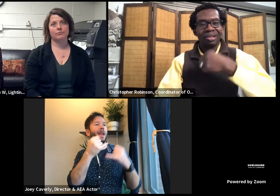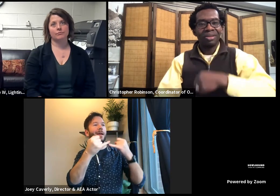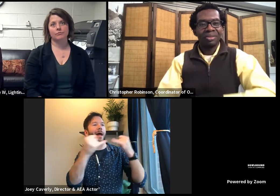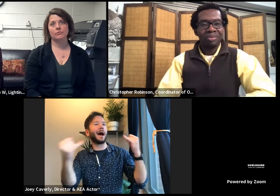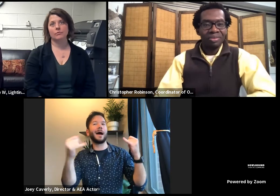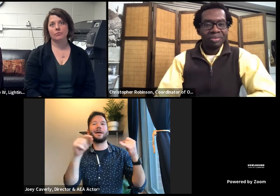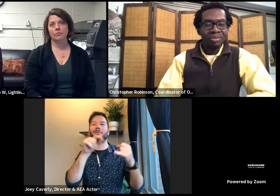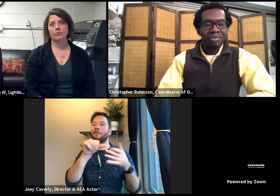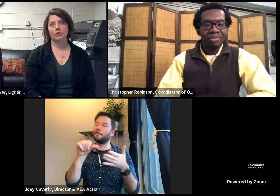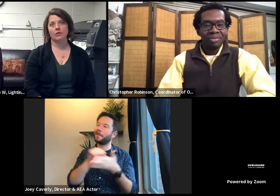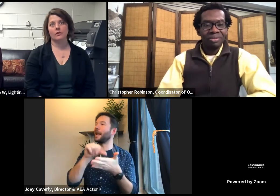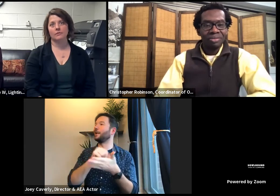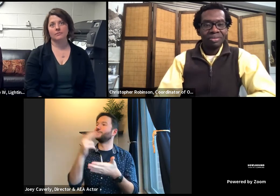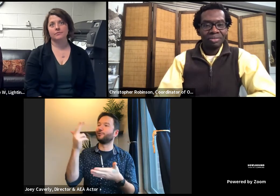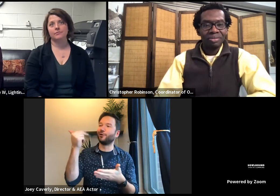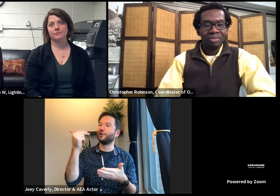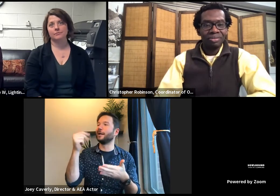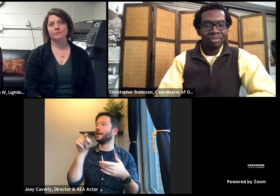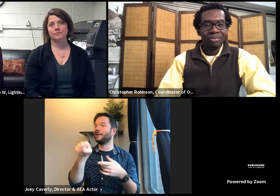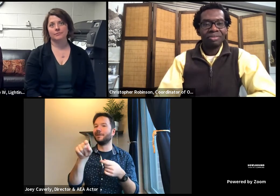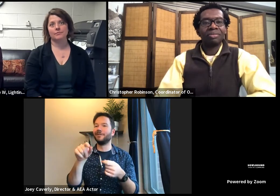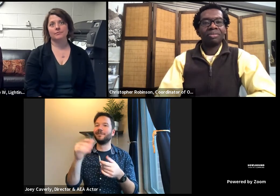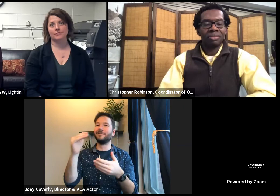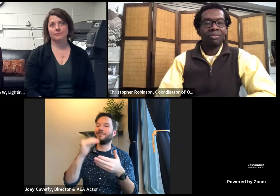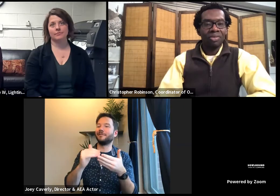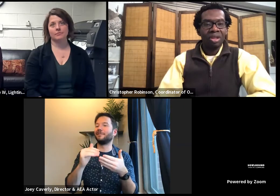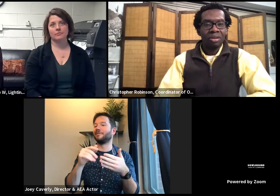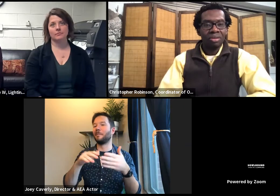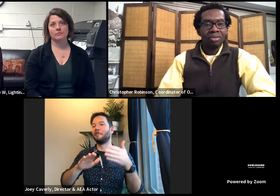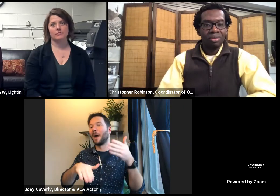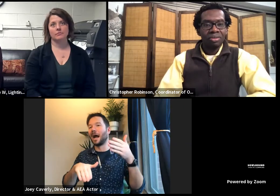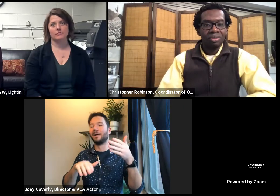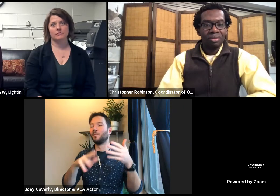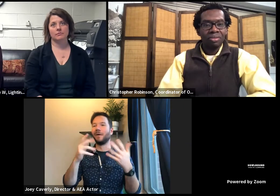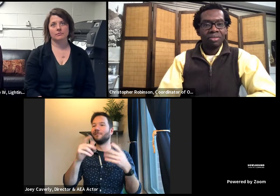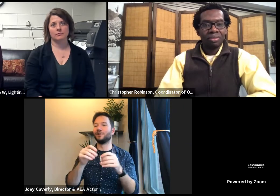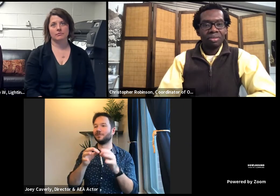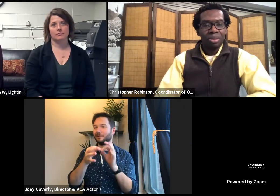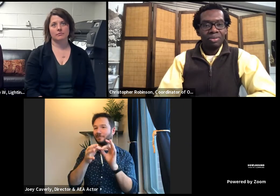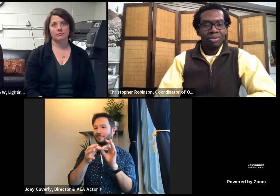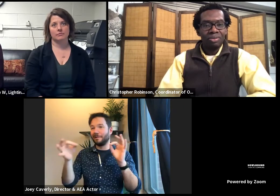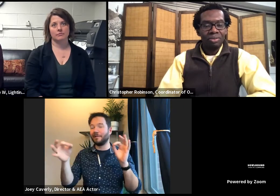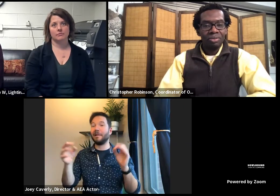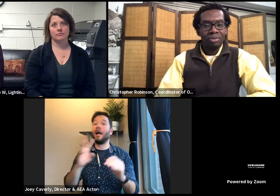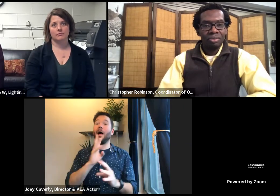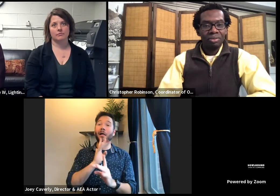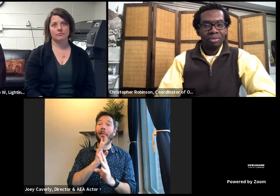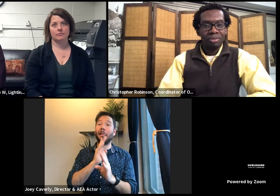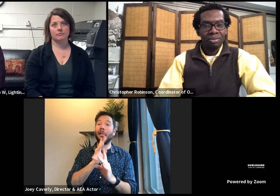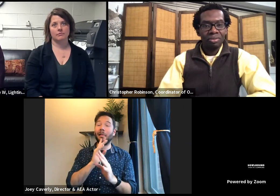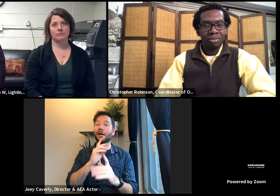and the playwright wants to change, or we're going through notes and the playwright wants to change one word